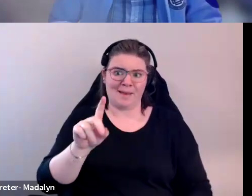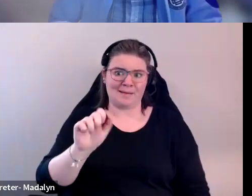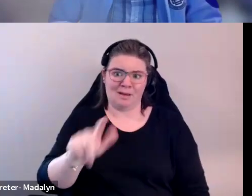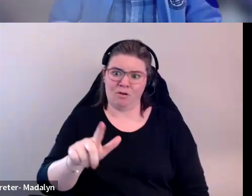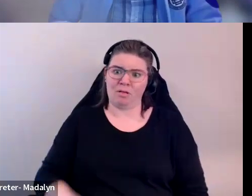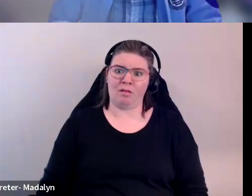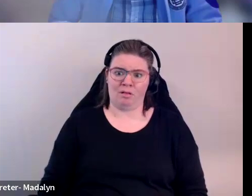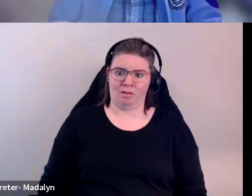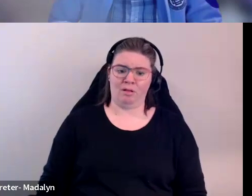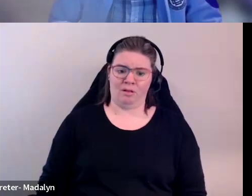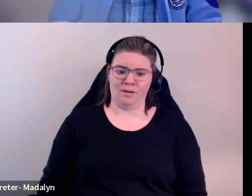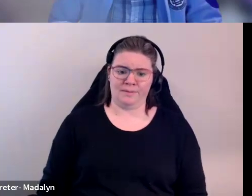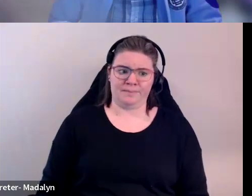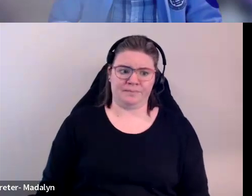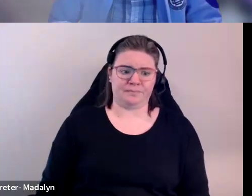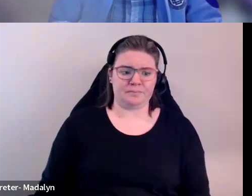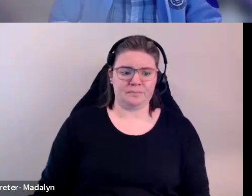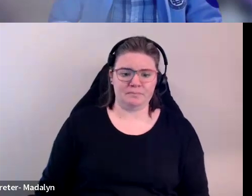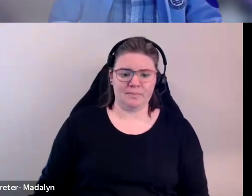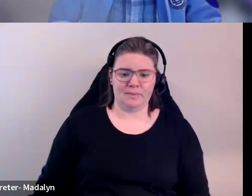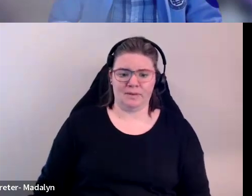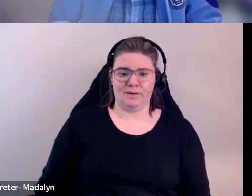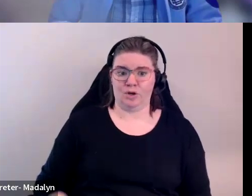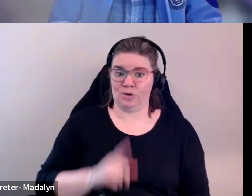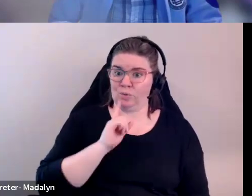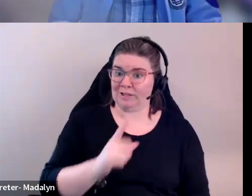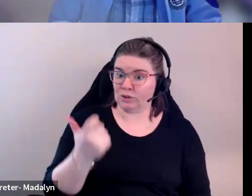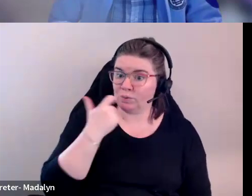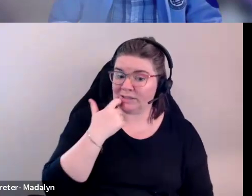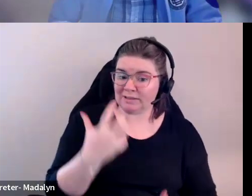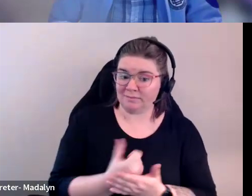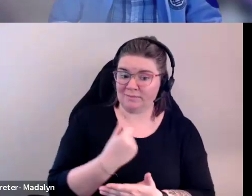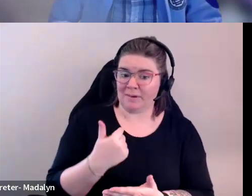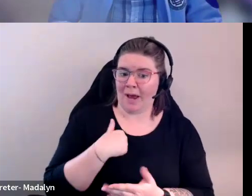Don Posh: just a basic. When recently, I'm a caregiver also.